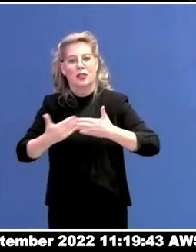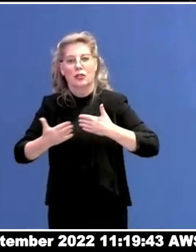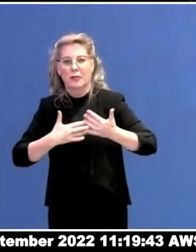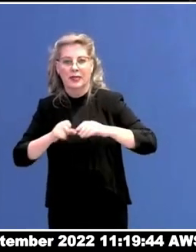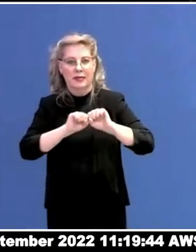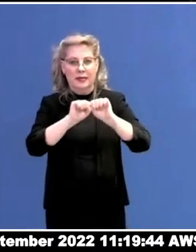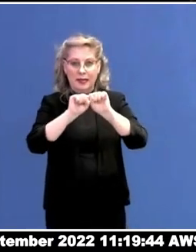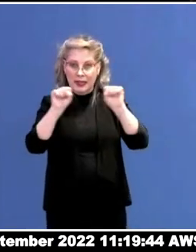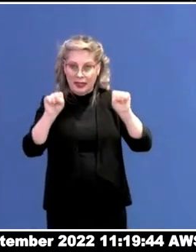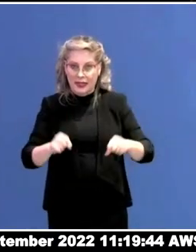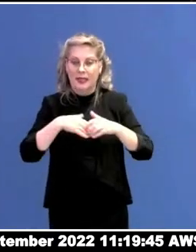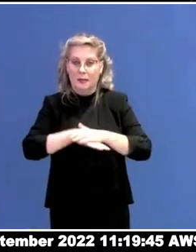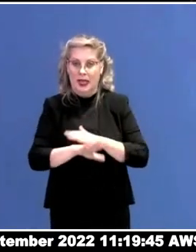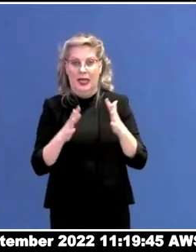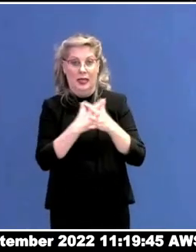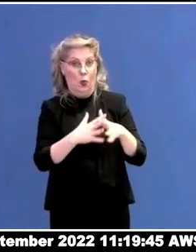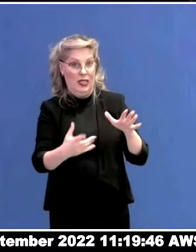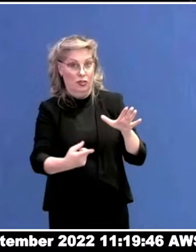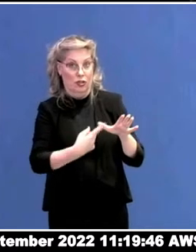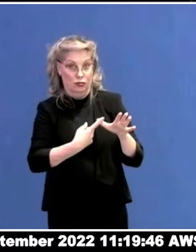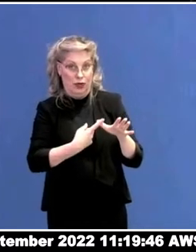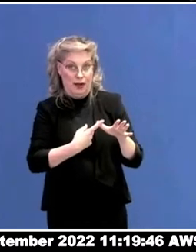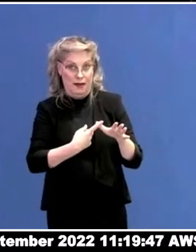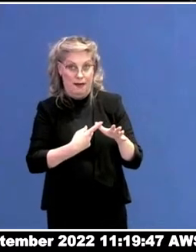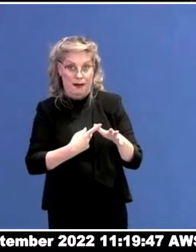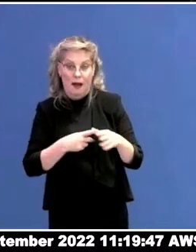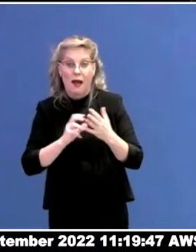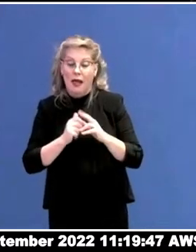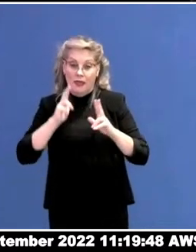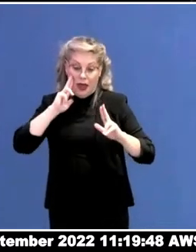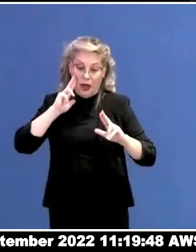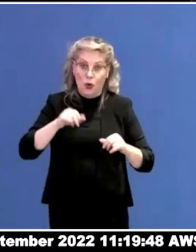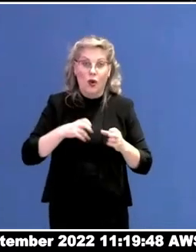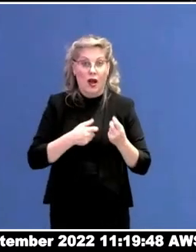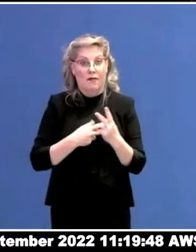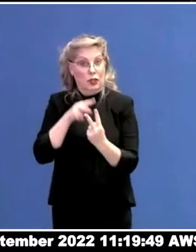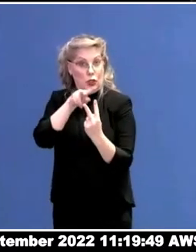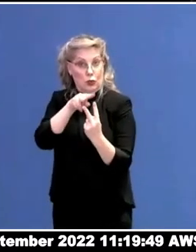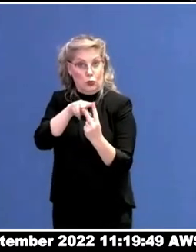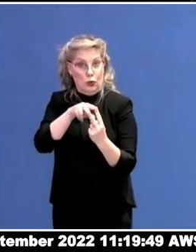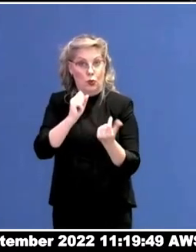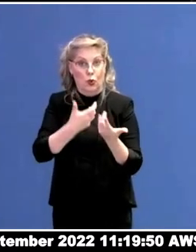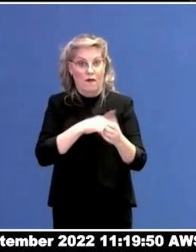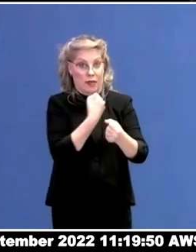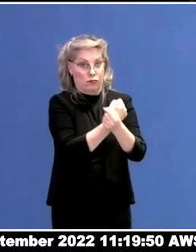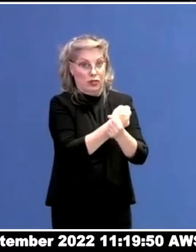I see. Thank you. MS KRAKOUER: They are contracted by the Department. Yes. MS McMAHON: Thank you.